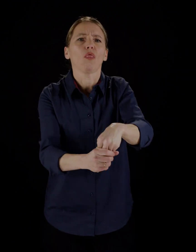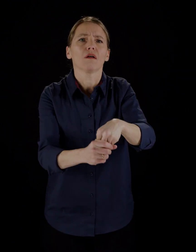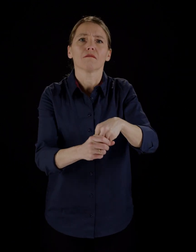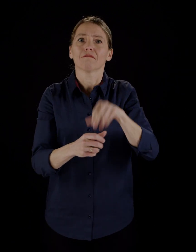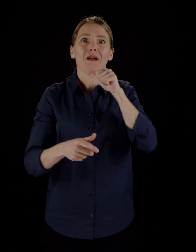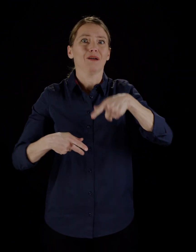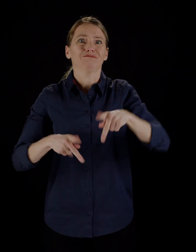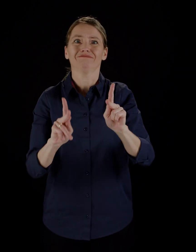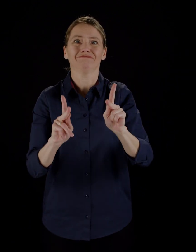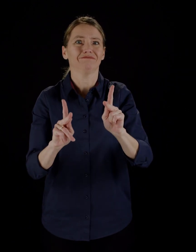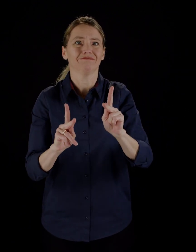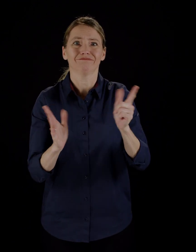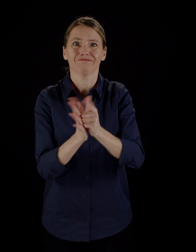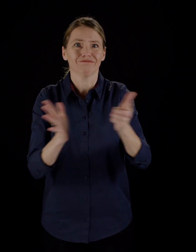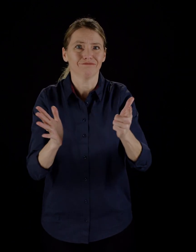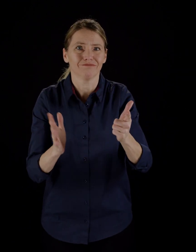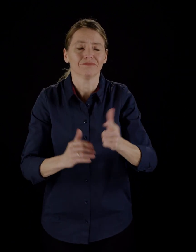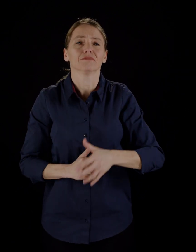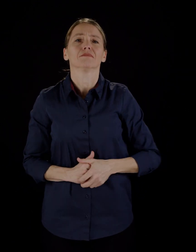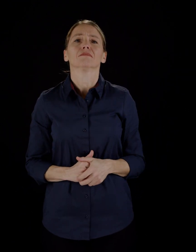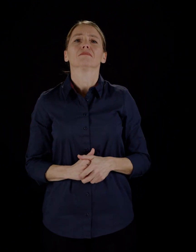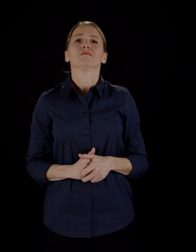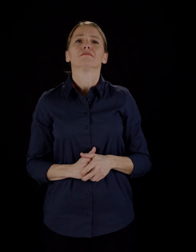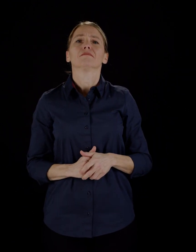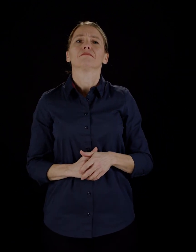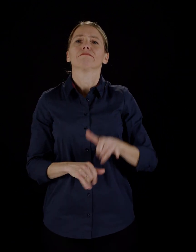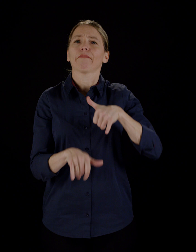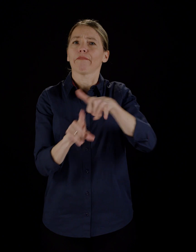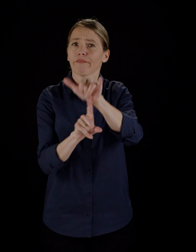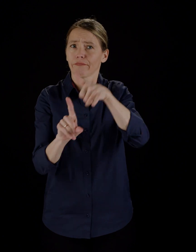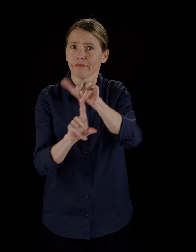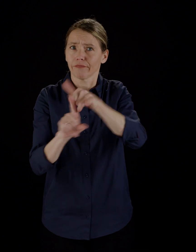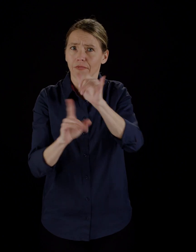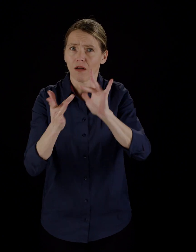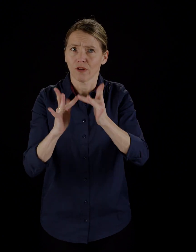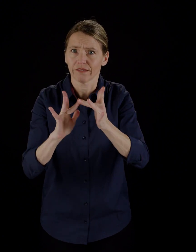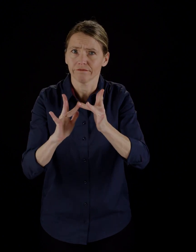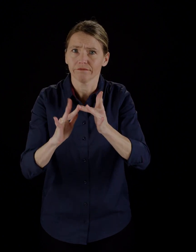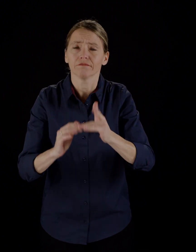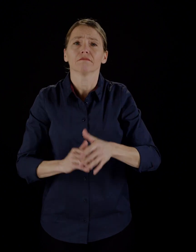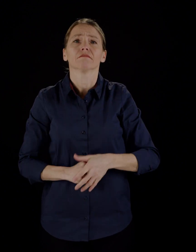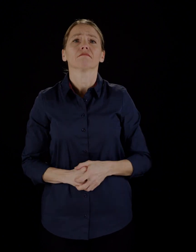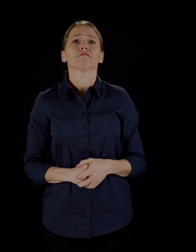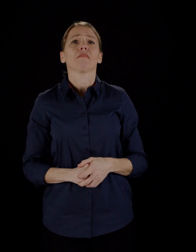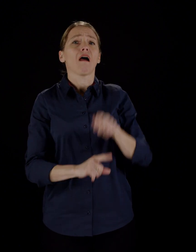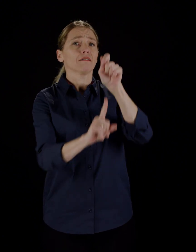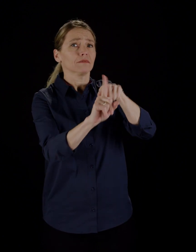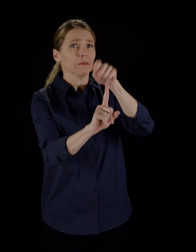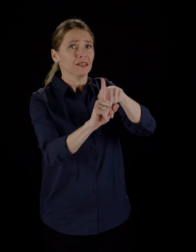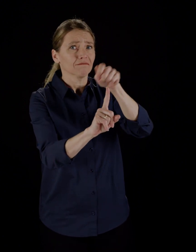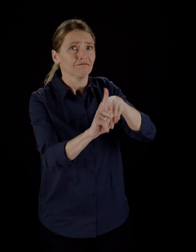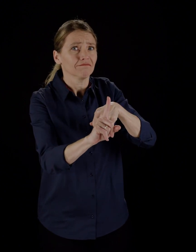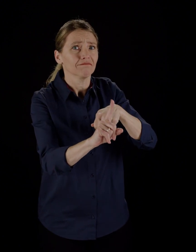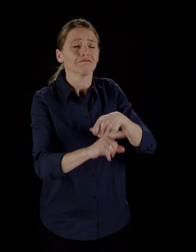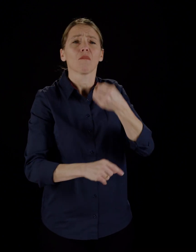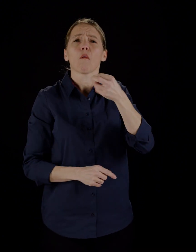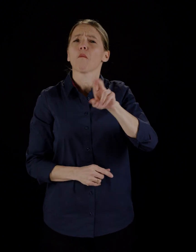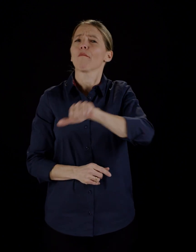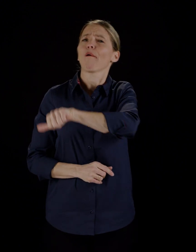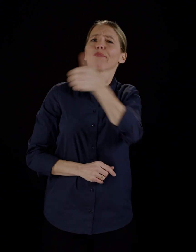or a modification of the services available to the customer. This may also be known as a Fair Use Policy.